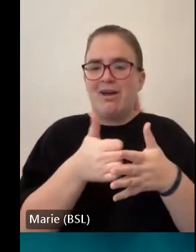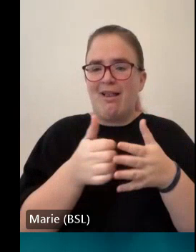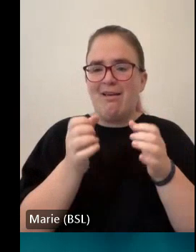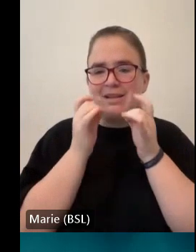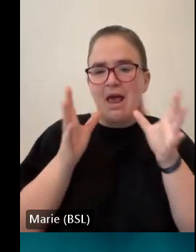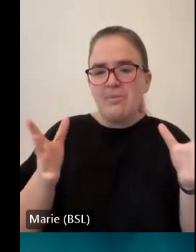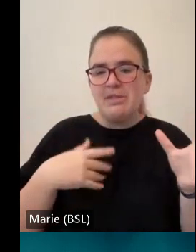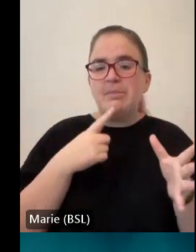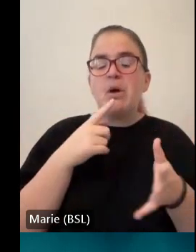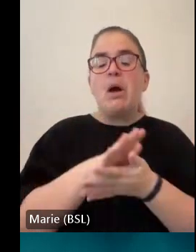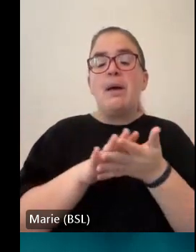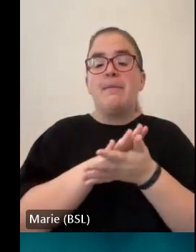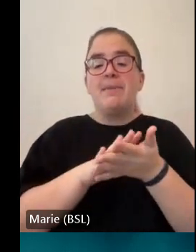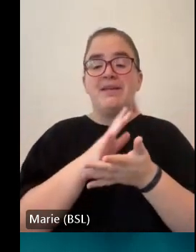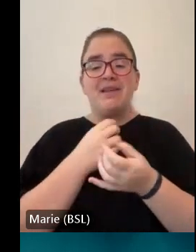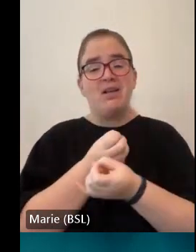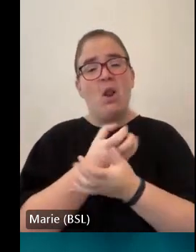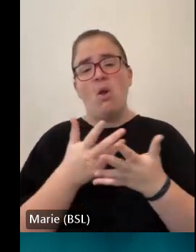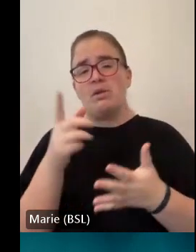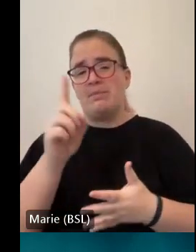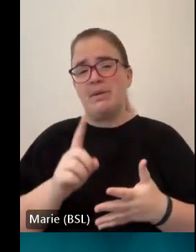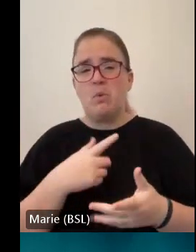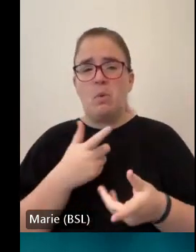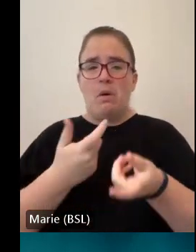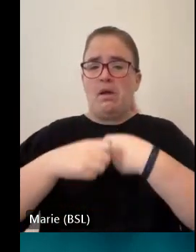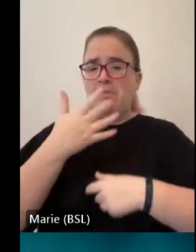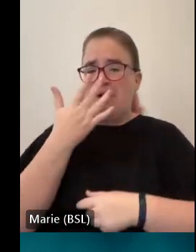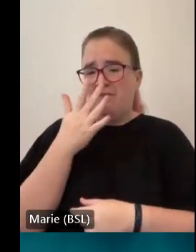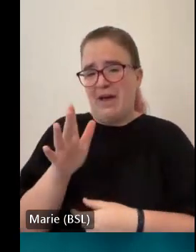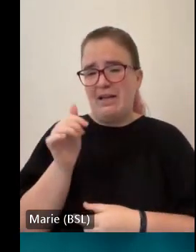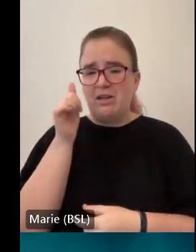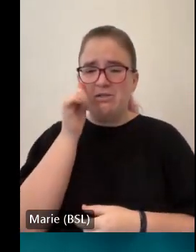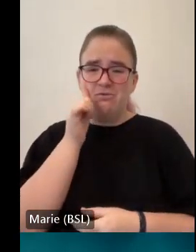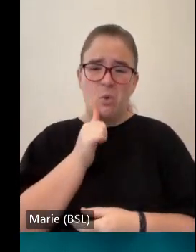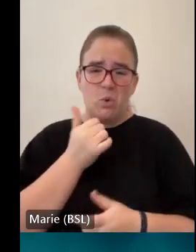course that's given more fuel for the fraudsters and examples that we've seen locally.